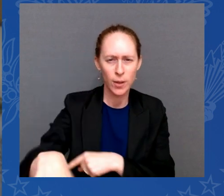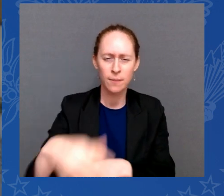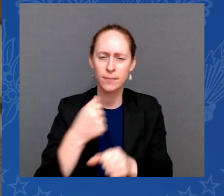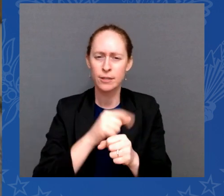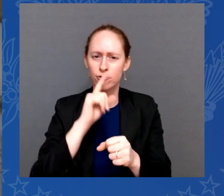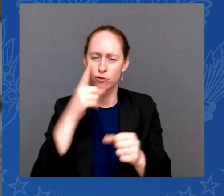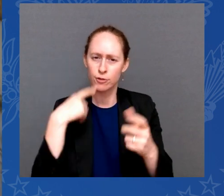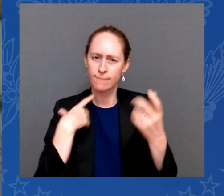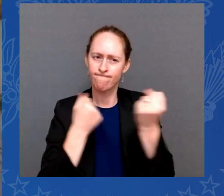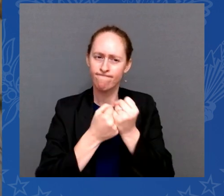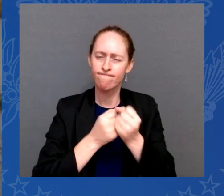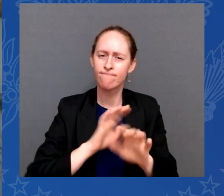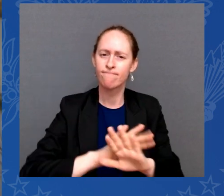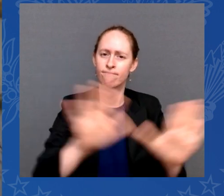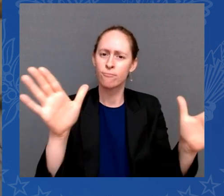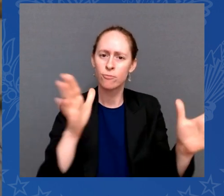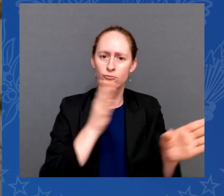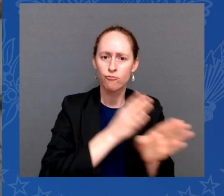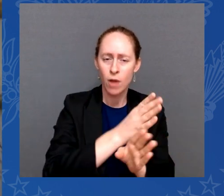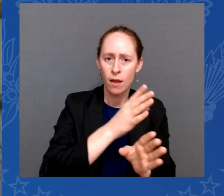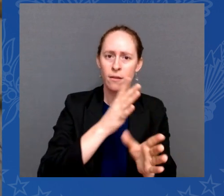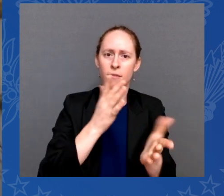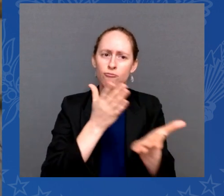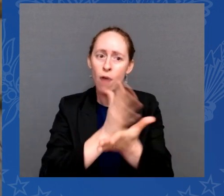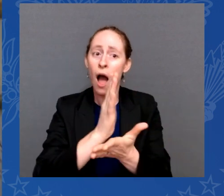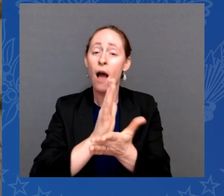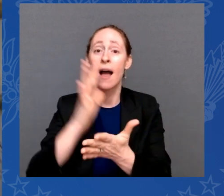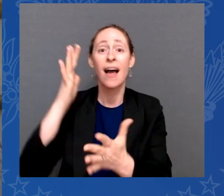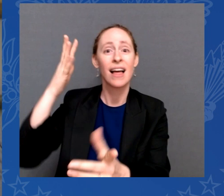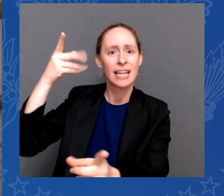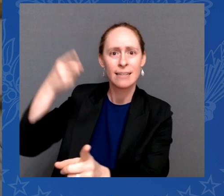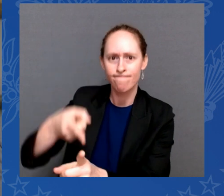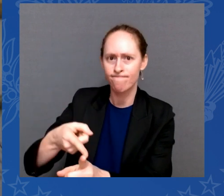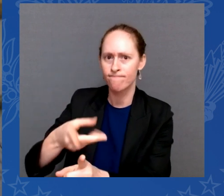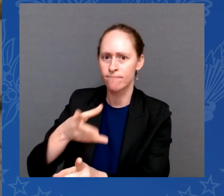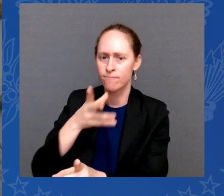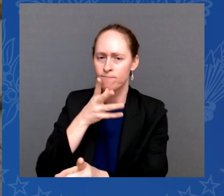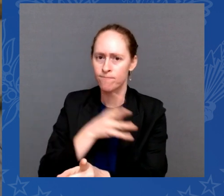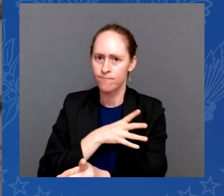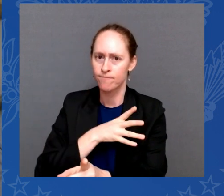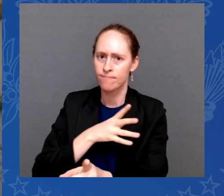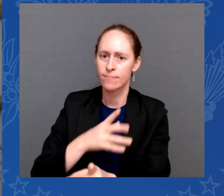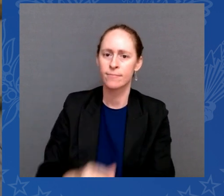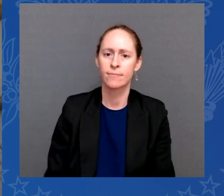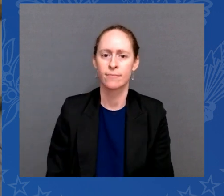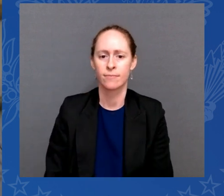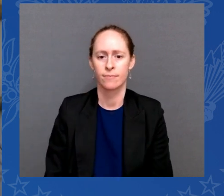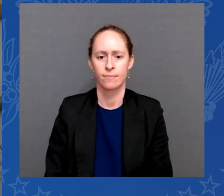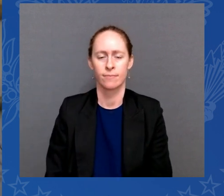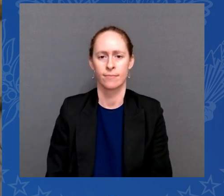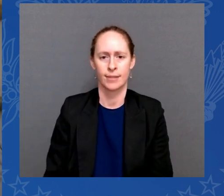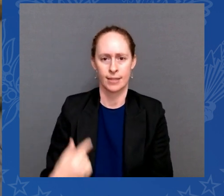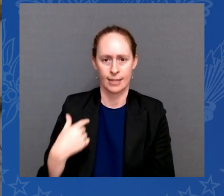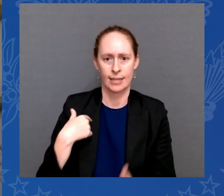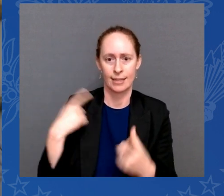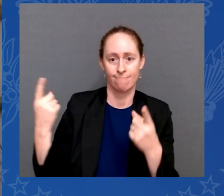I am thrilled to have an opportunity to co-chair, along with my partner Jen Klein, this task force. Thank you, Jen, for the work